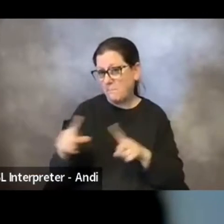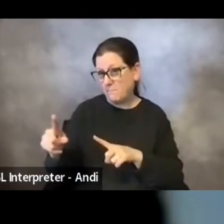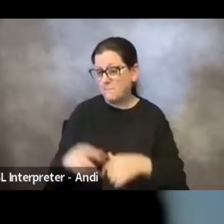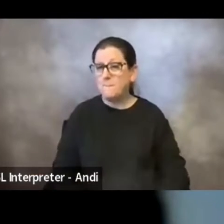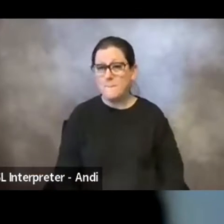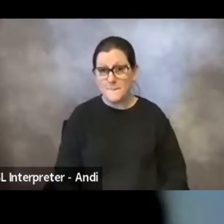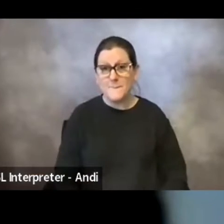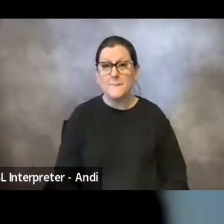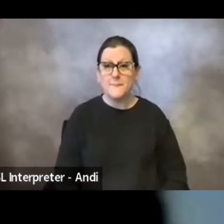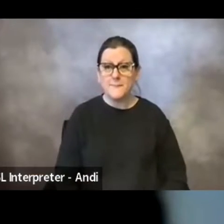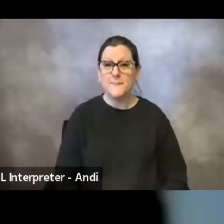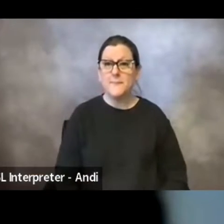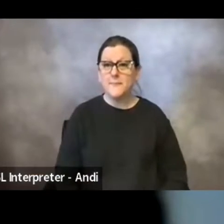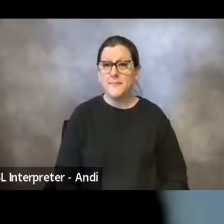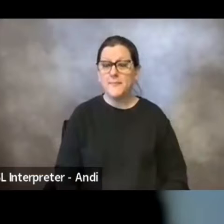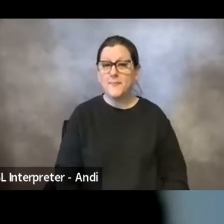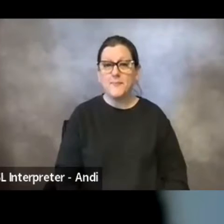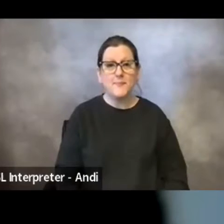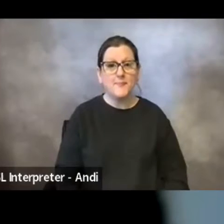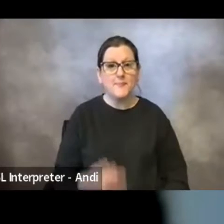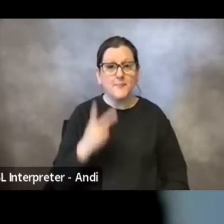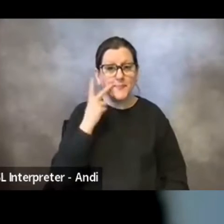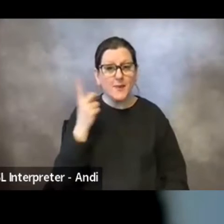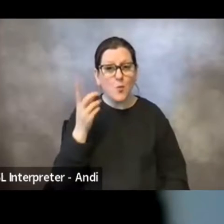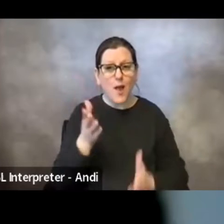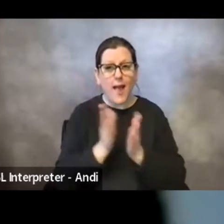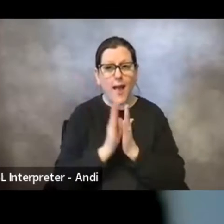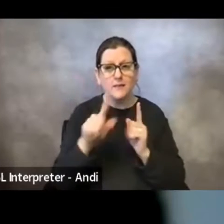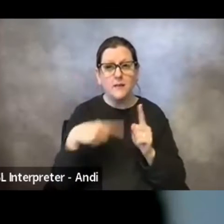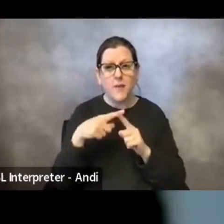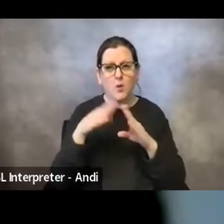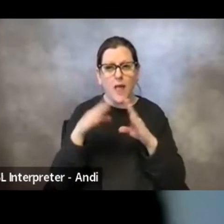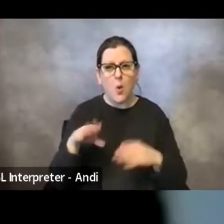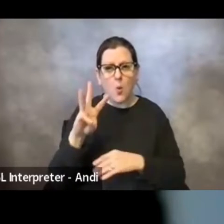In any, I see someone asked about the housing webinar. It's